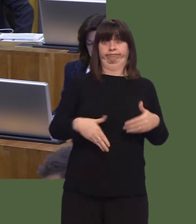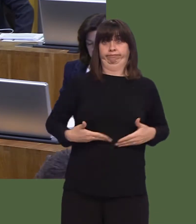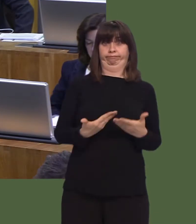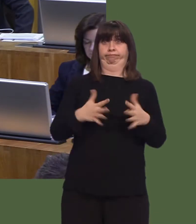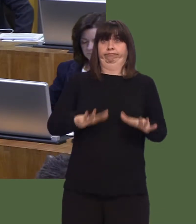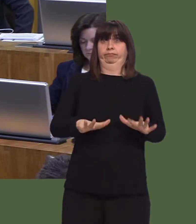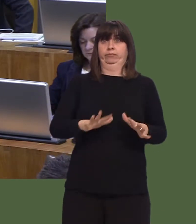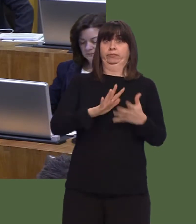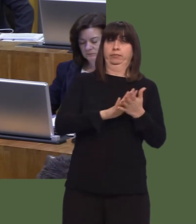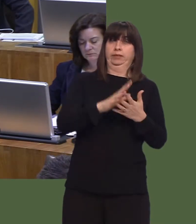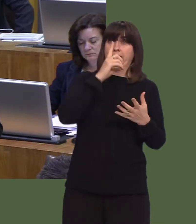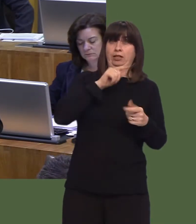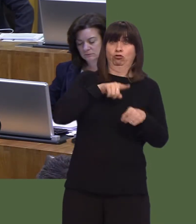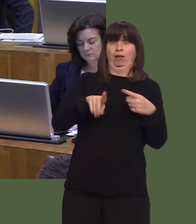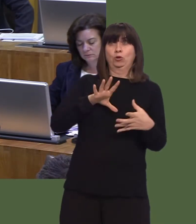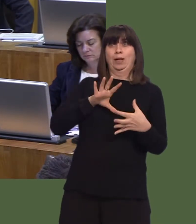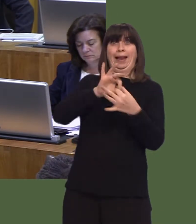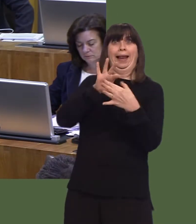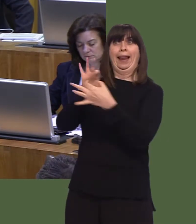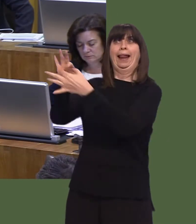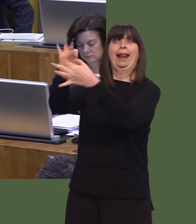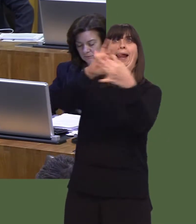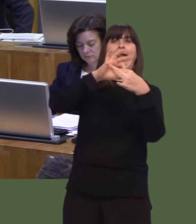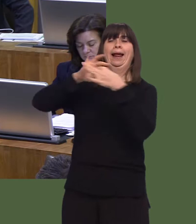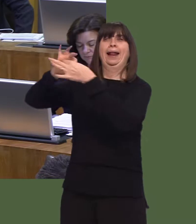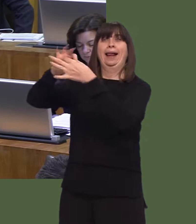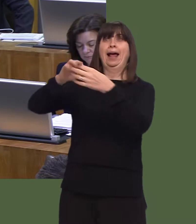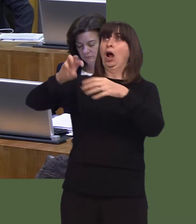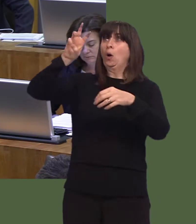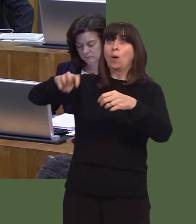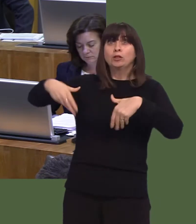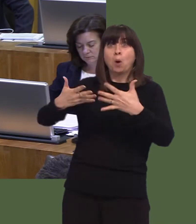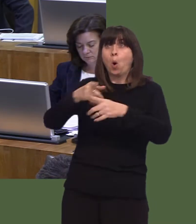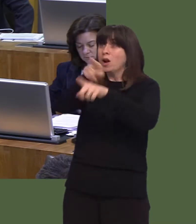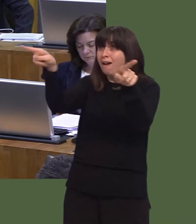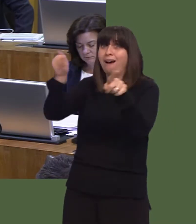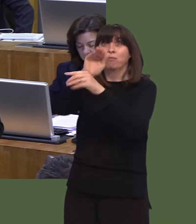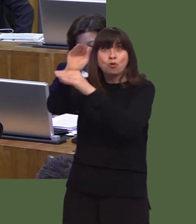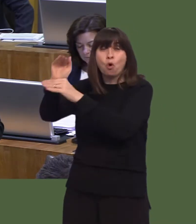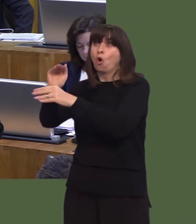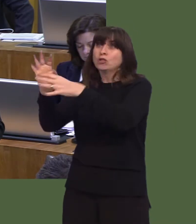of a Welsh diaspora initiative; and then, of course, to determine the potential benefits to Wales of establishing its own diaspora organisation.